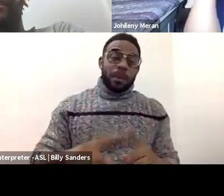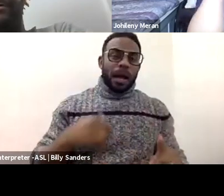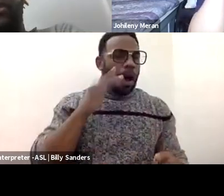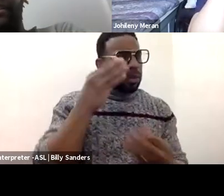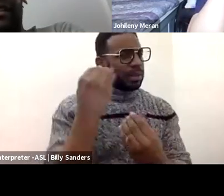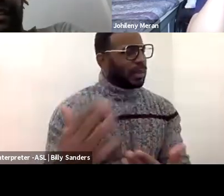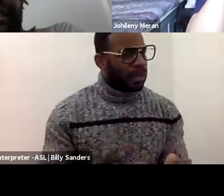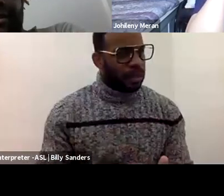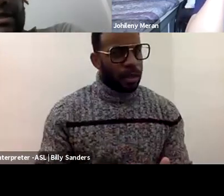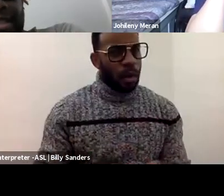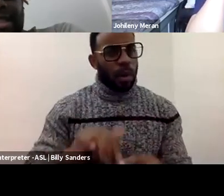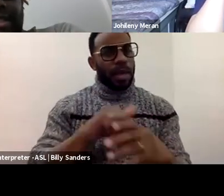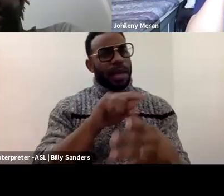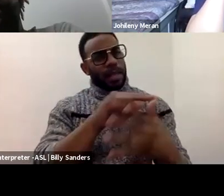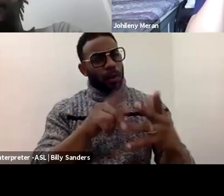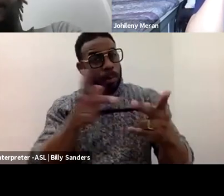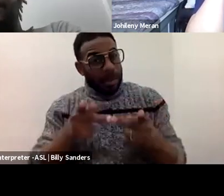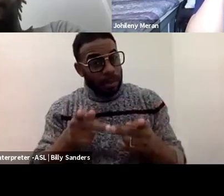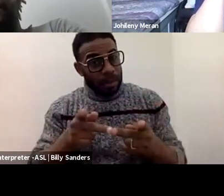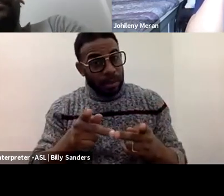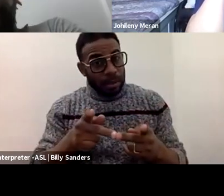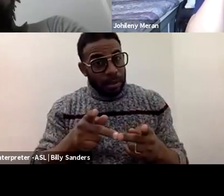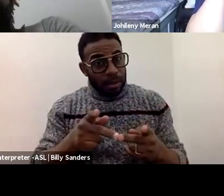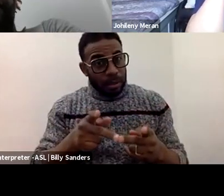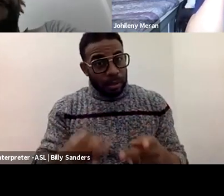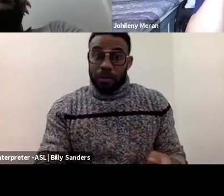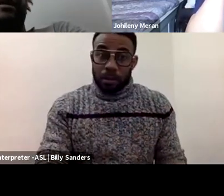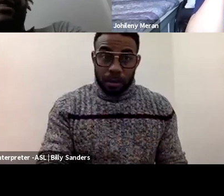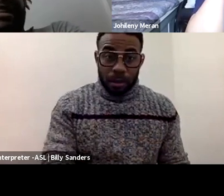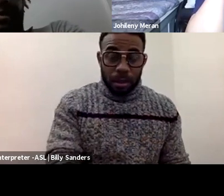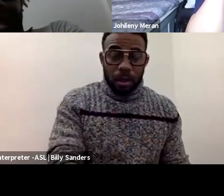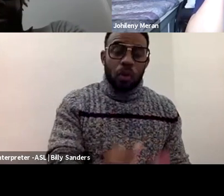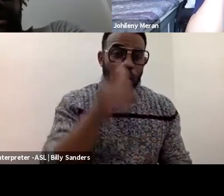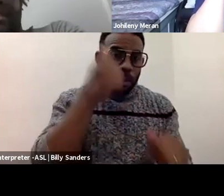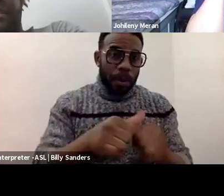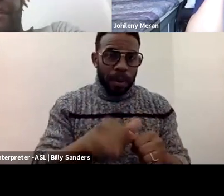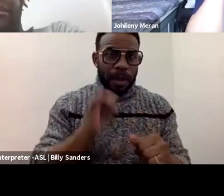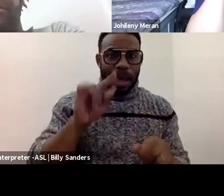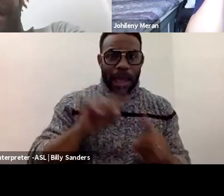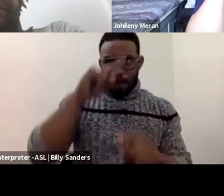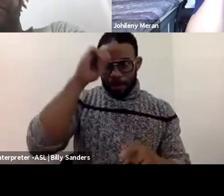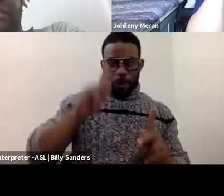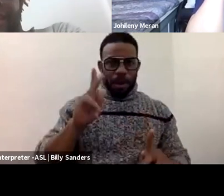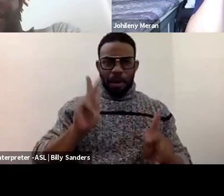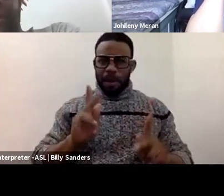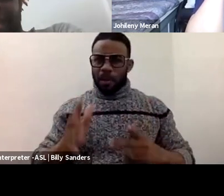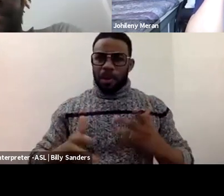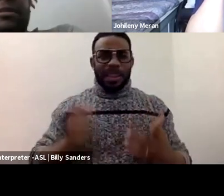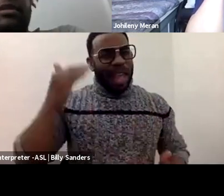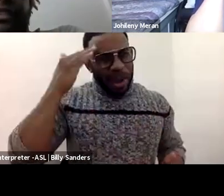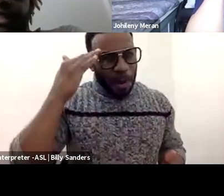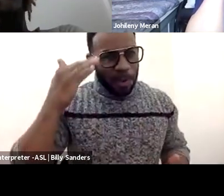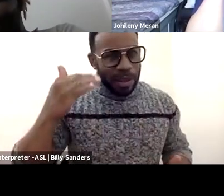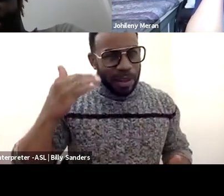you are in those positions, you have to remember as a Black person, like they know gangster movies.